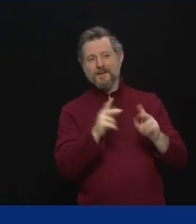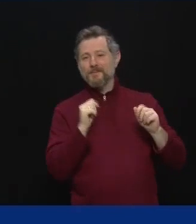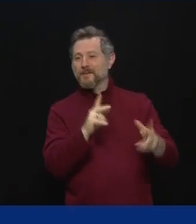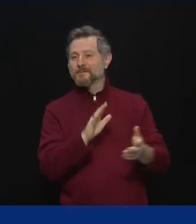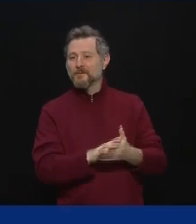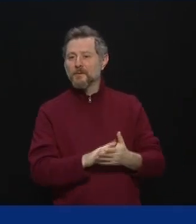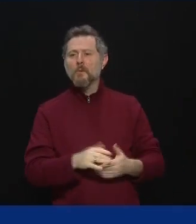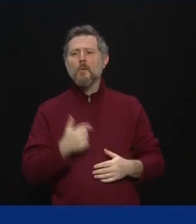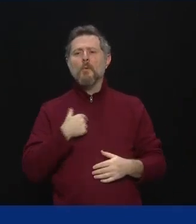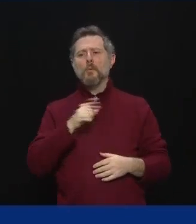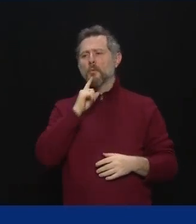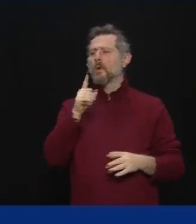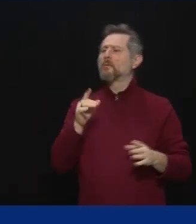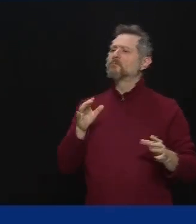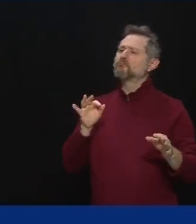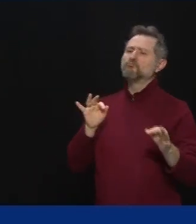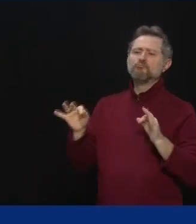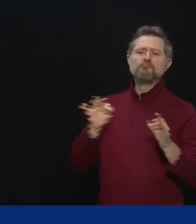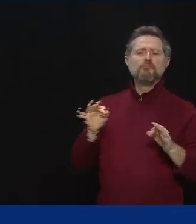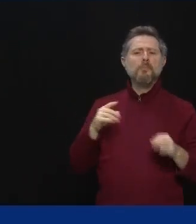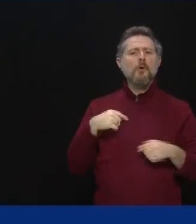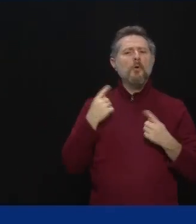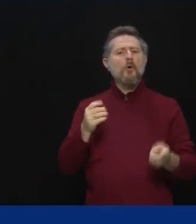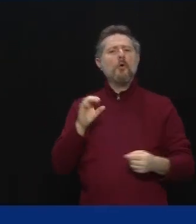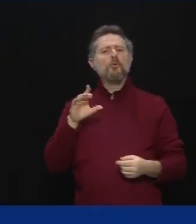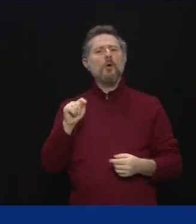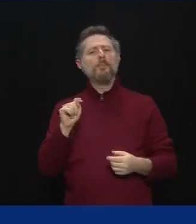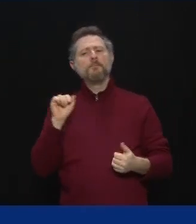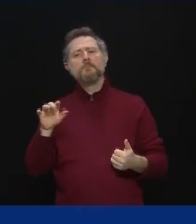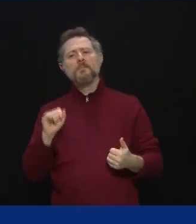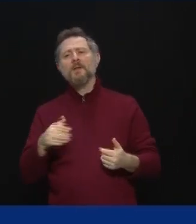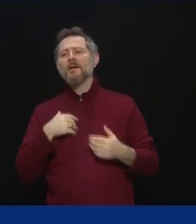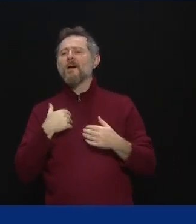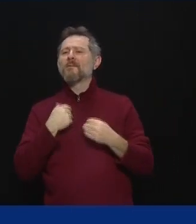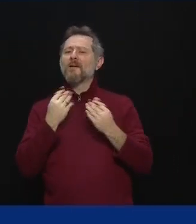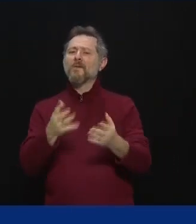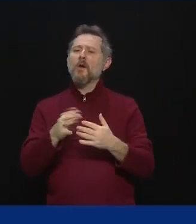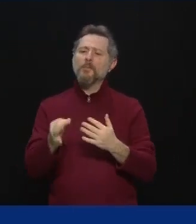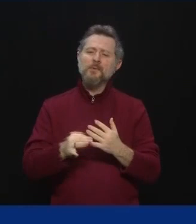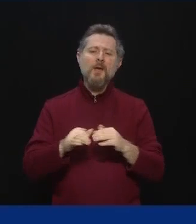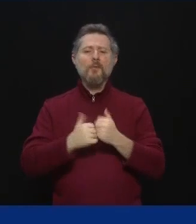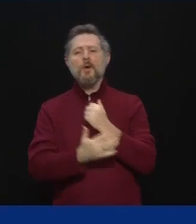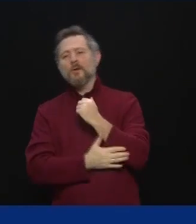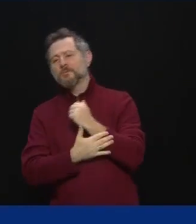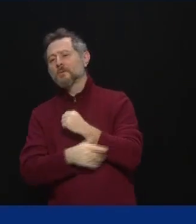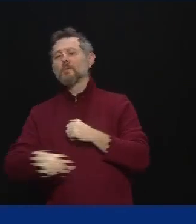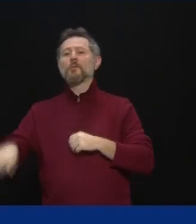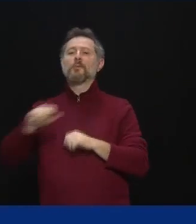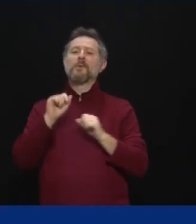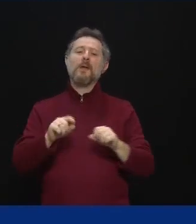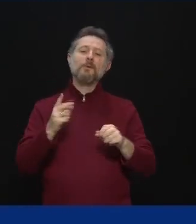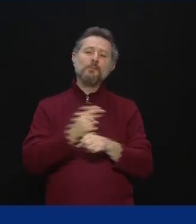SUPPOSED TO OPEN, JANUARY 3rd. WE WANT HEALTHY KIDS TO STAY IN SCHOOL. WE'VE BEEN PROVIDING REGULAR